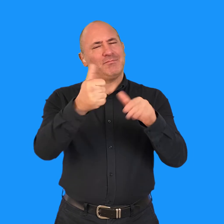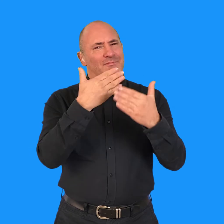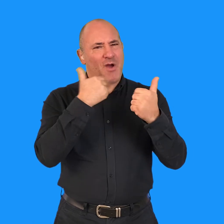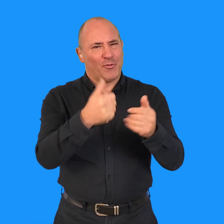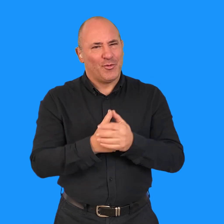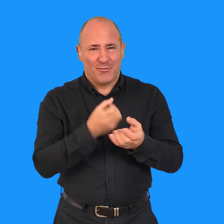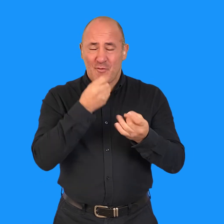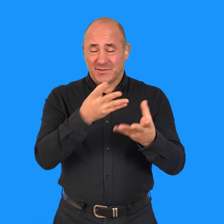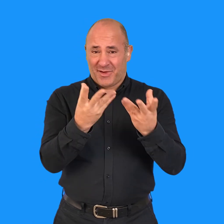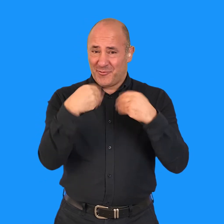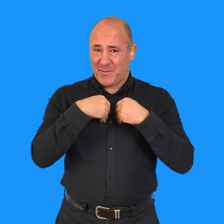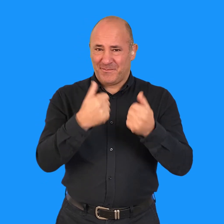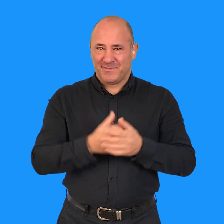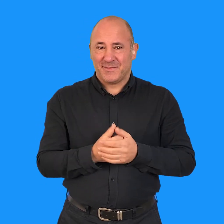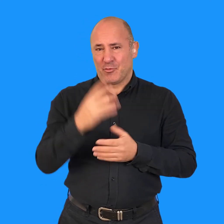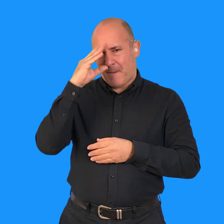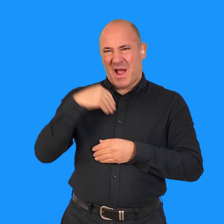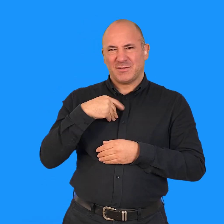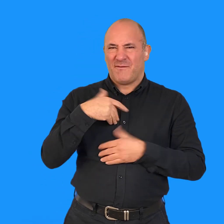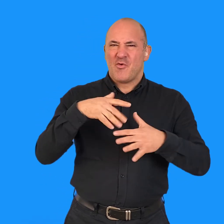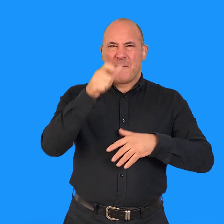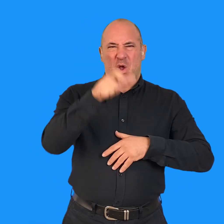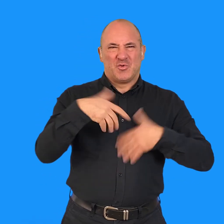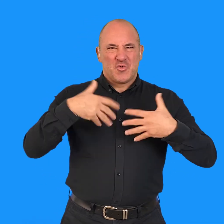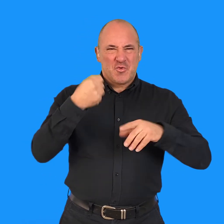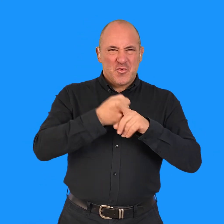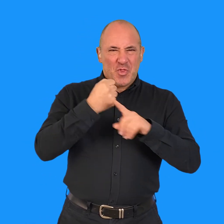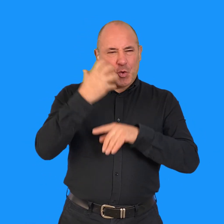I'm being reminded of the absolute warrior queen